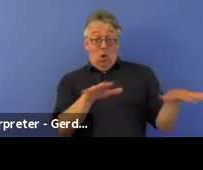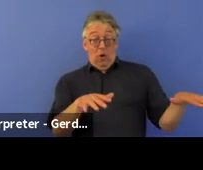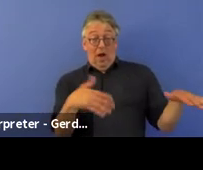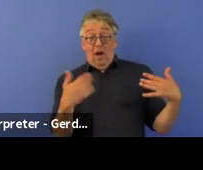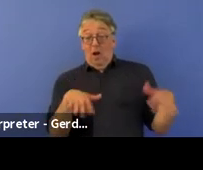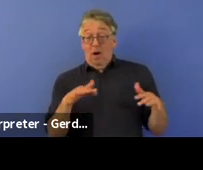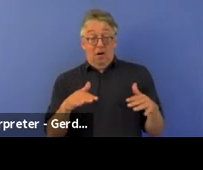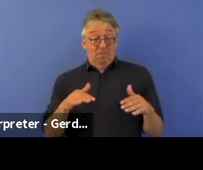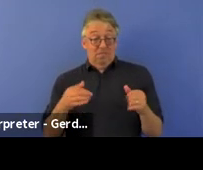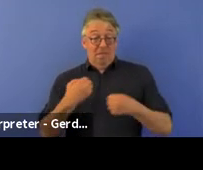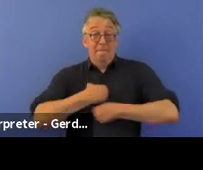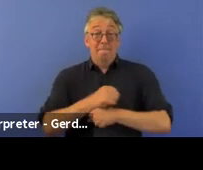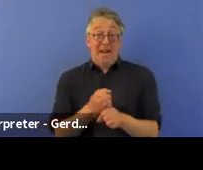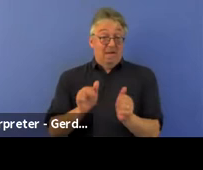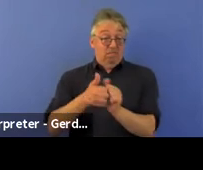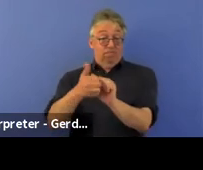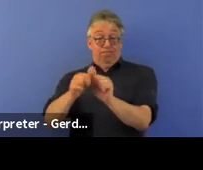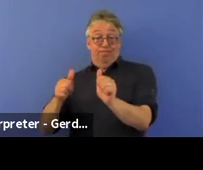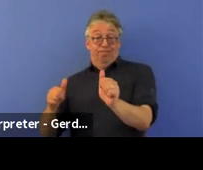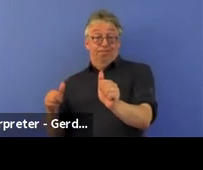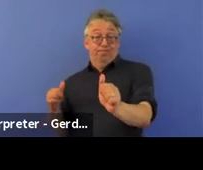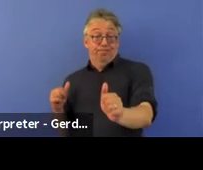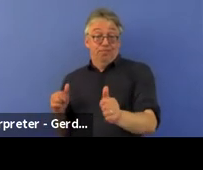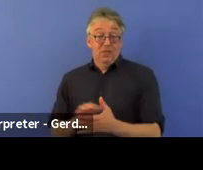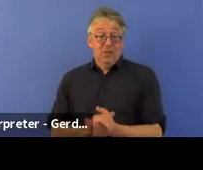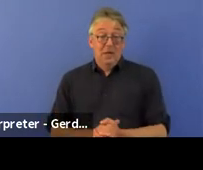and technology support education of children